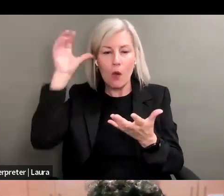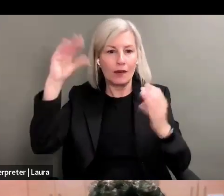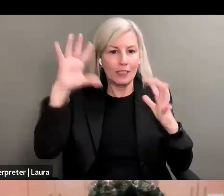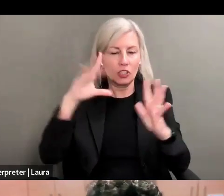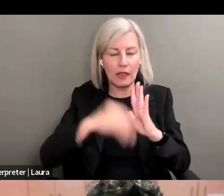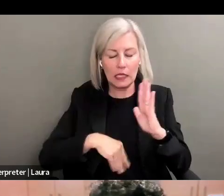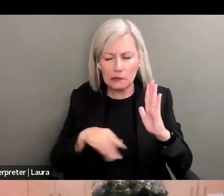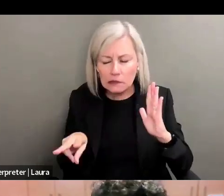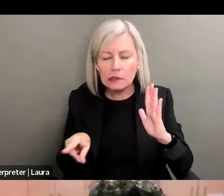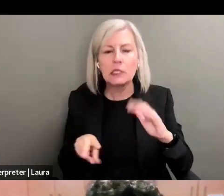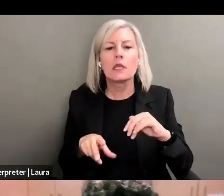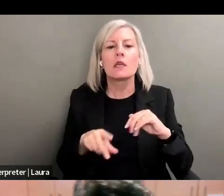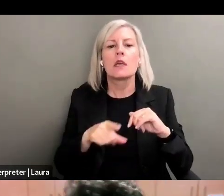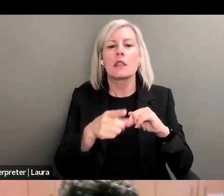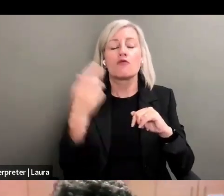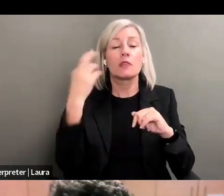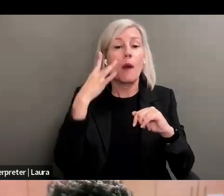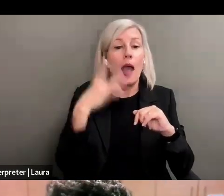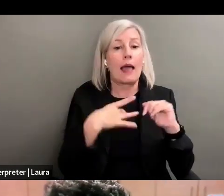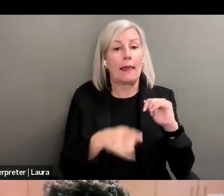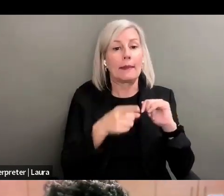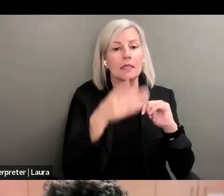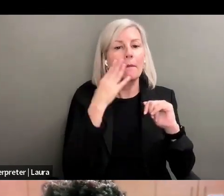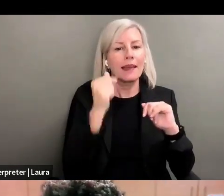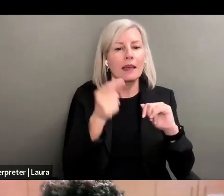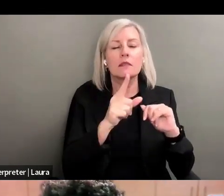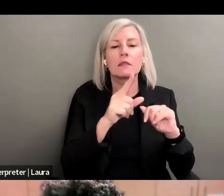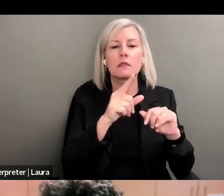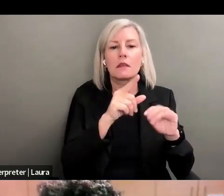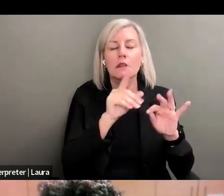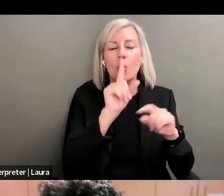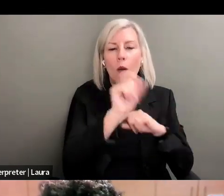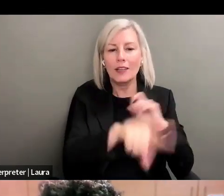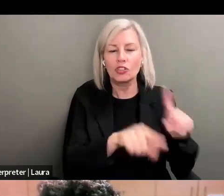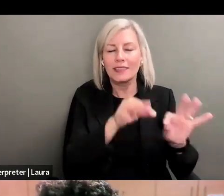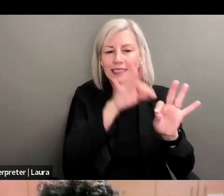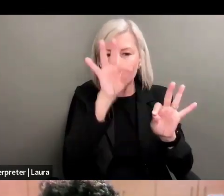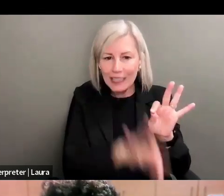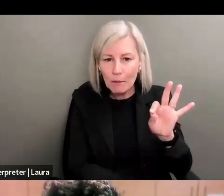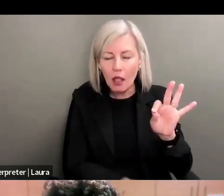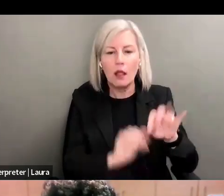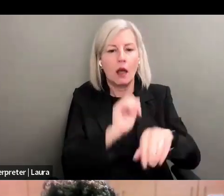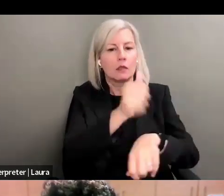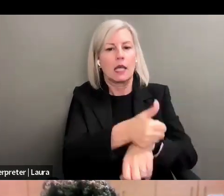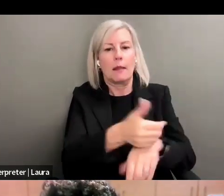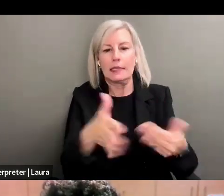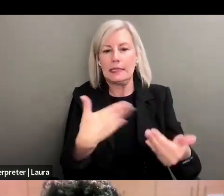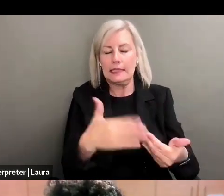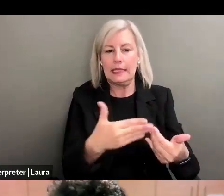The reason I really like this one is because the questions are simple and the layout is easy. So, if you hand someone this, they're not